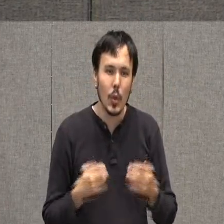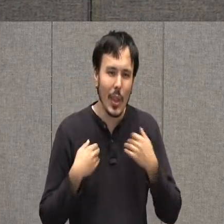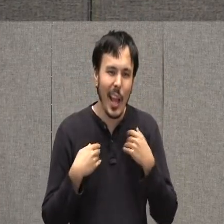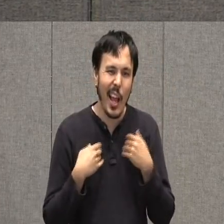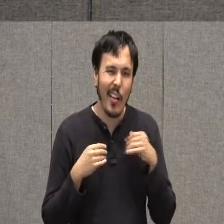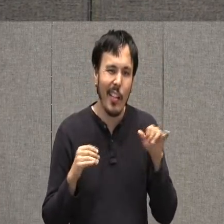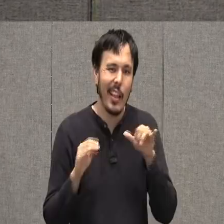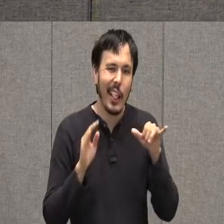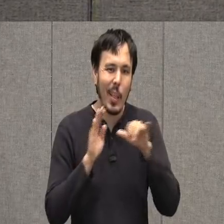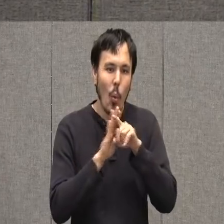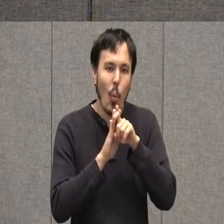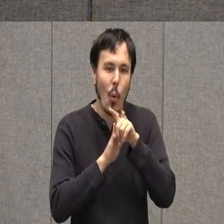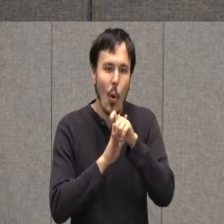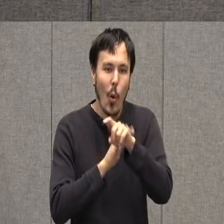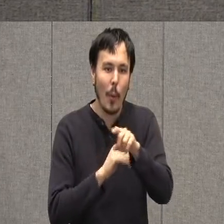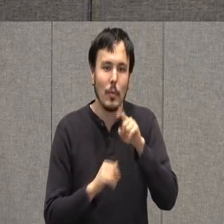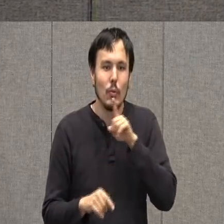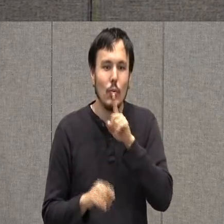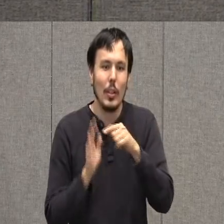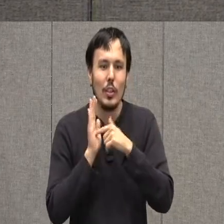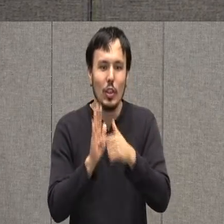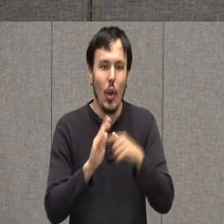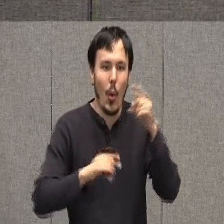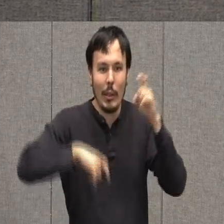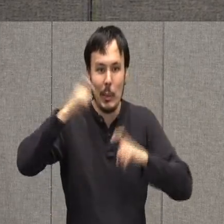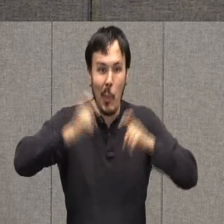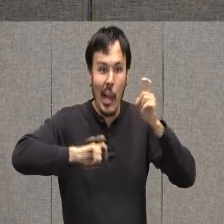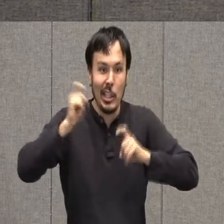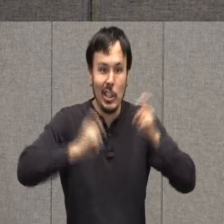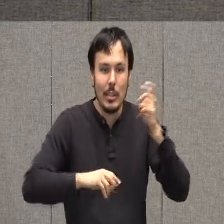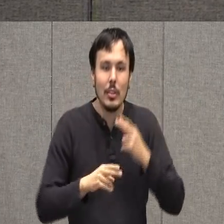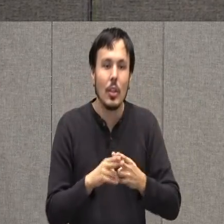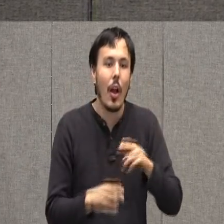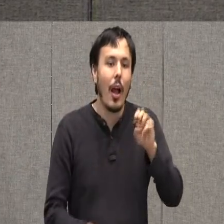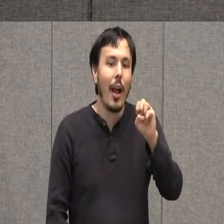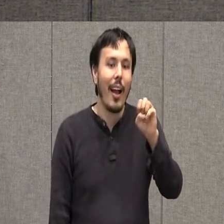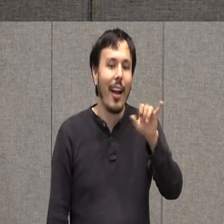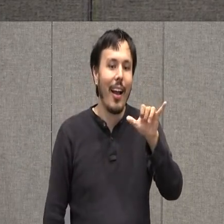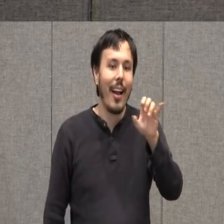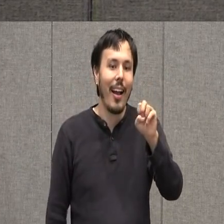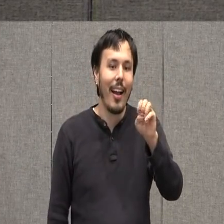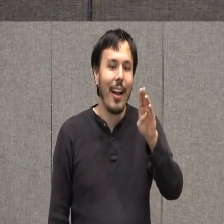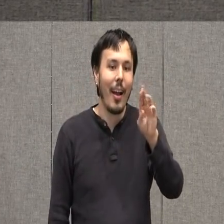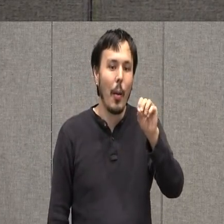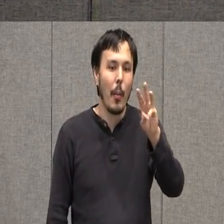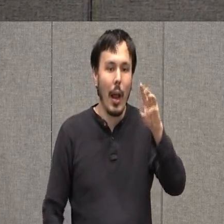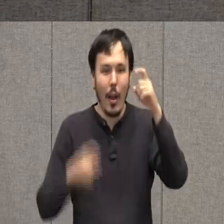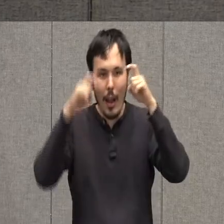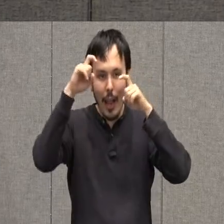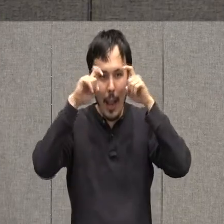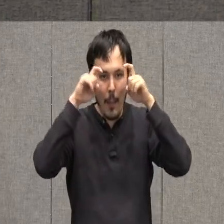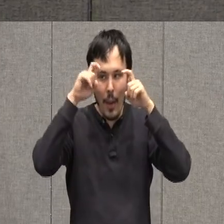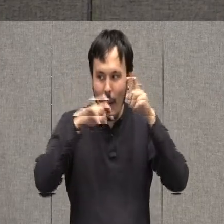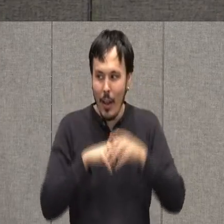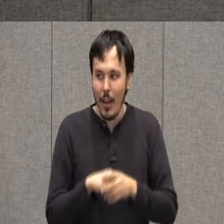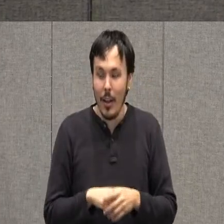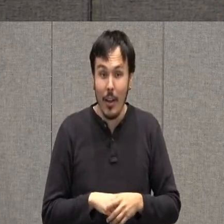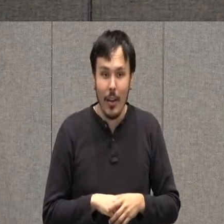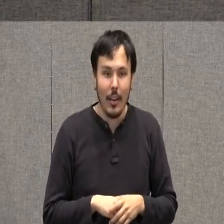up here called? [Ley] Eyebrows! Eyebrows. You know, as an artist, your eyebrows are one of your most important things